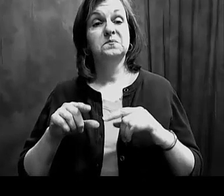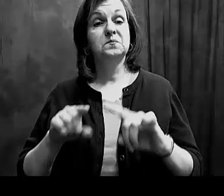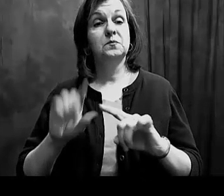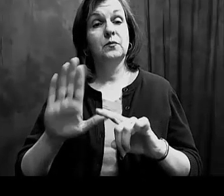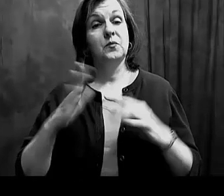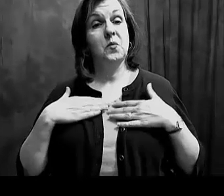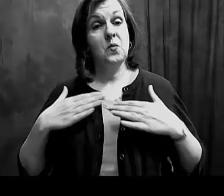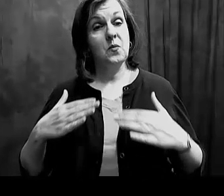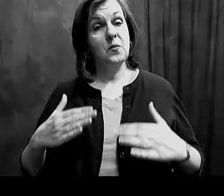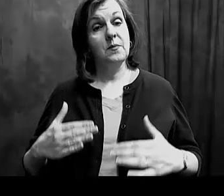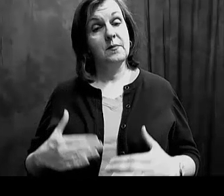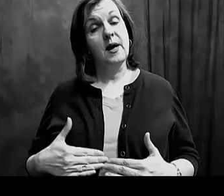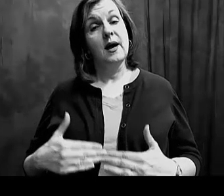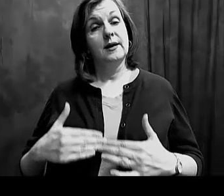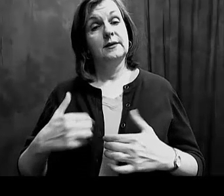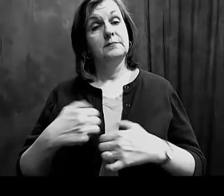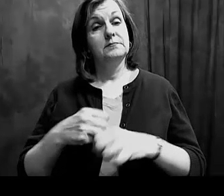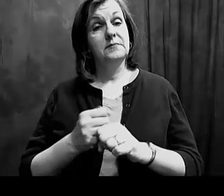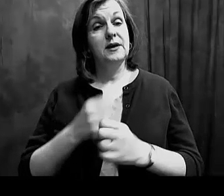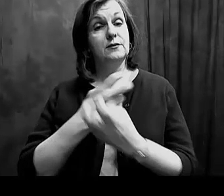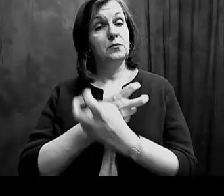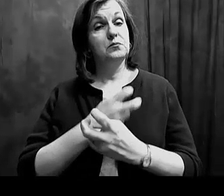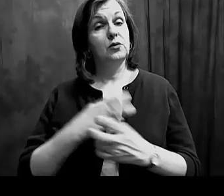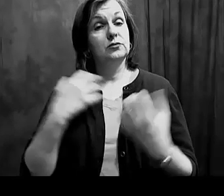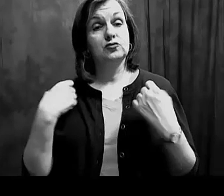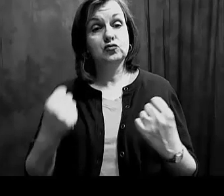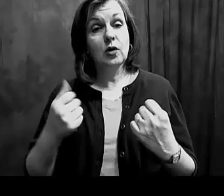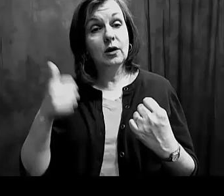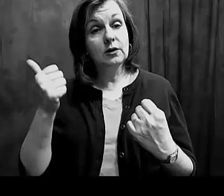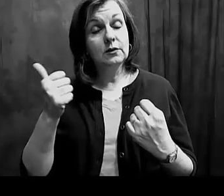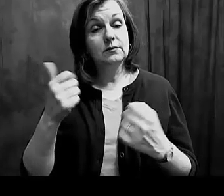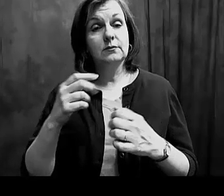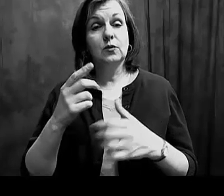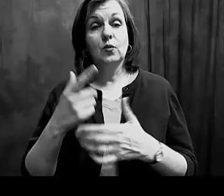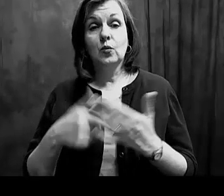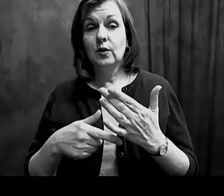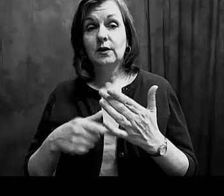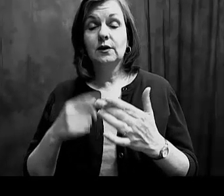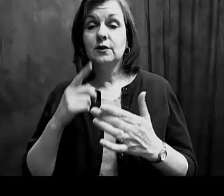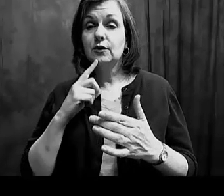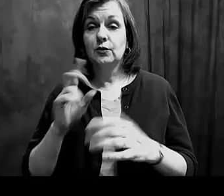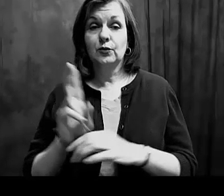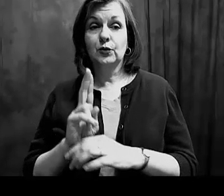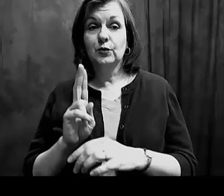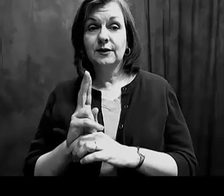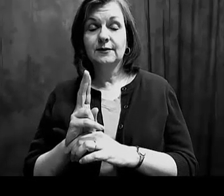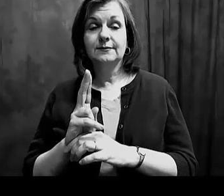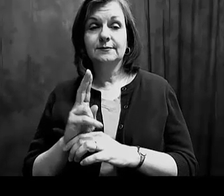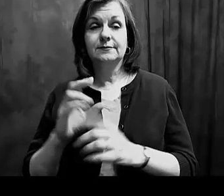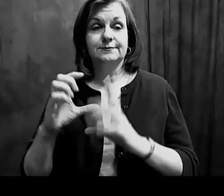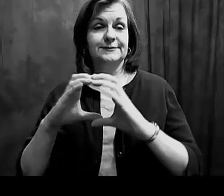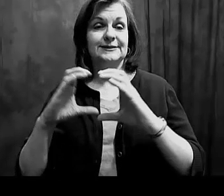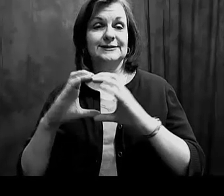strengthening your bones what you're actually building are things called osteoblasts